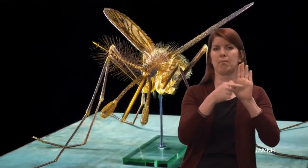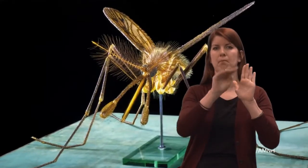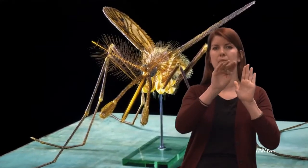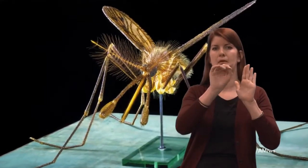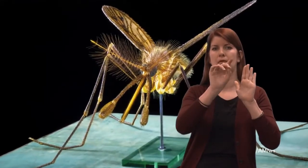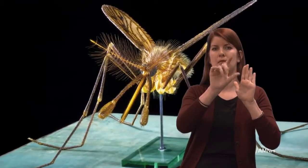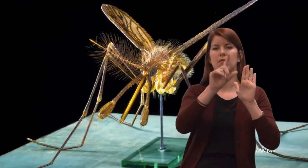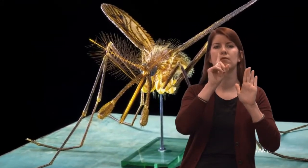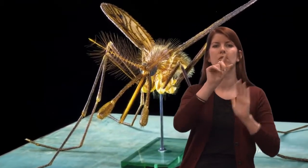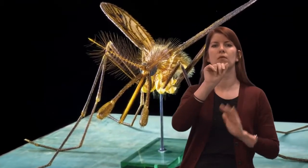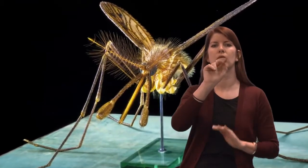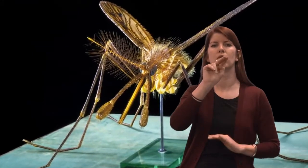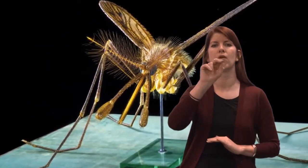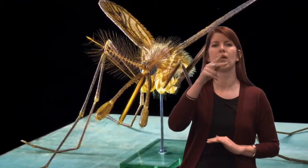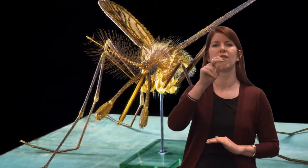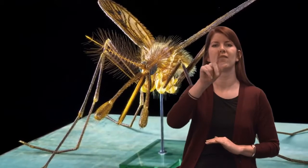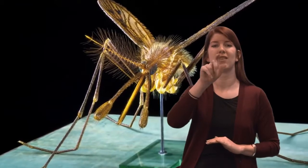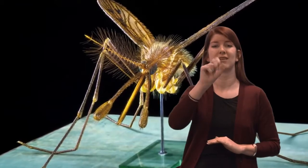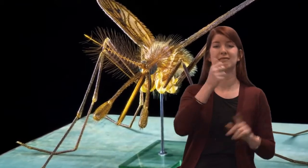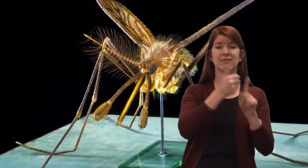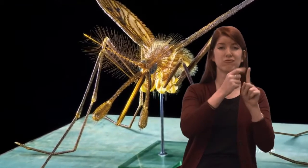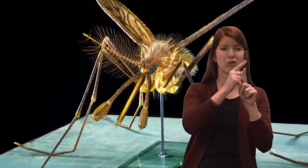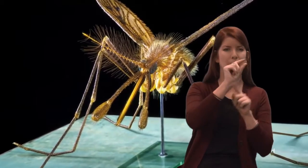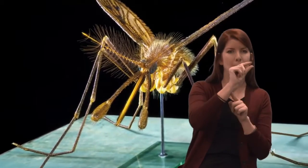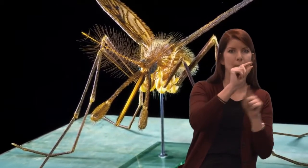of an anopheles mosquito magnified 75 times.